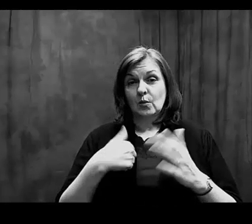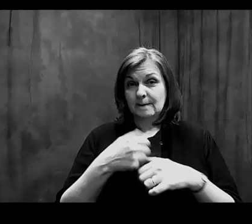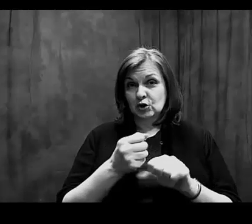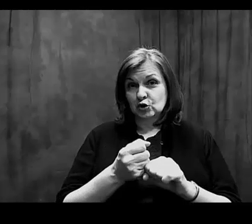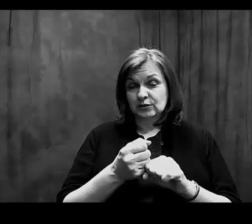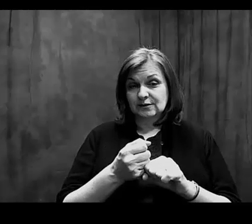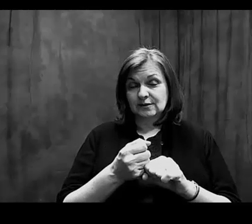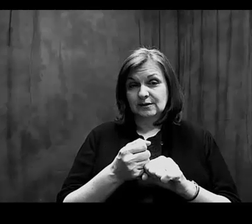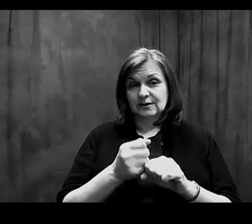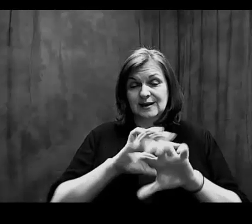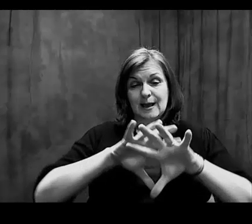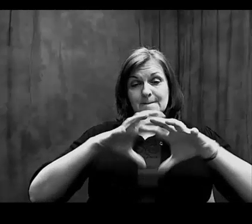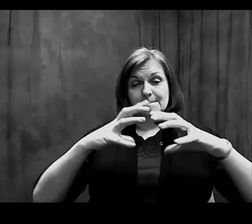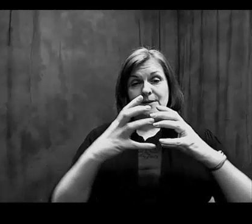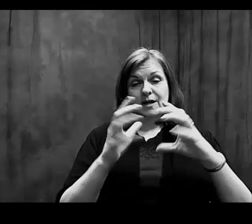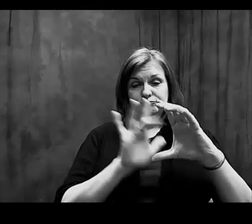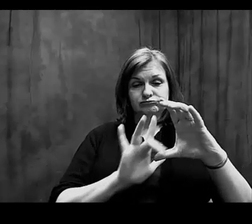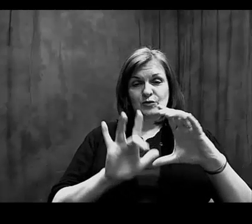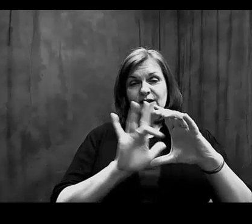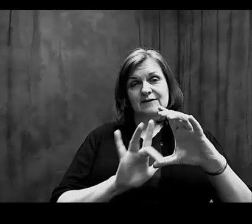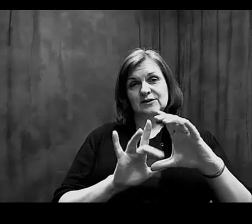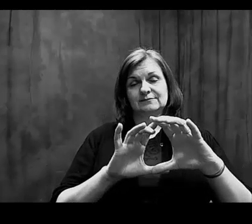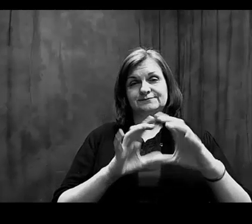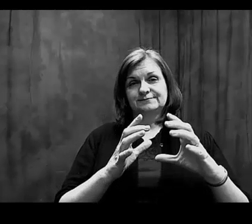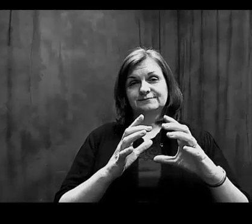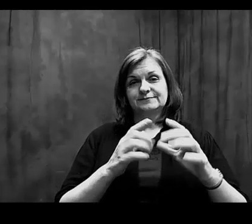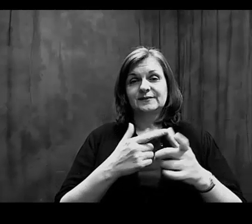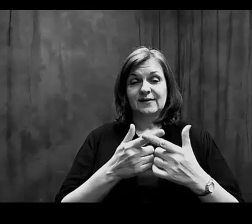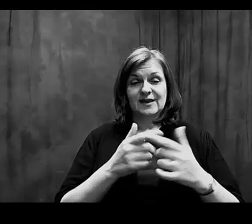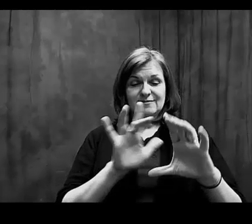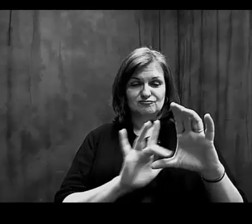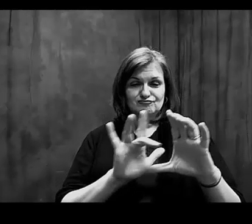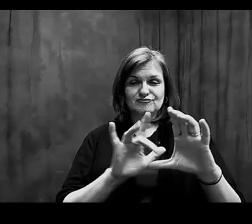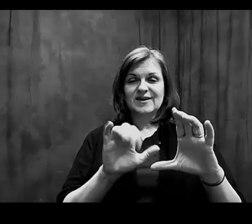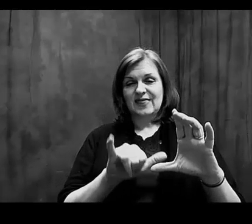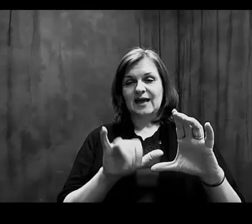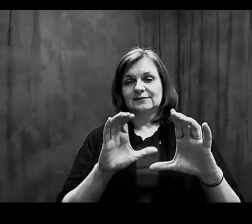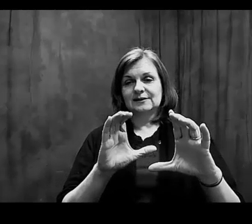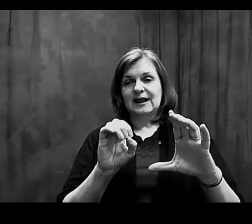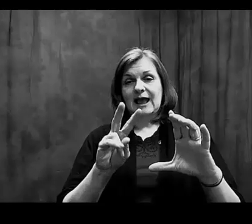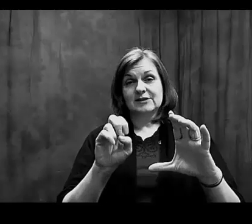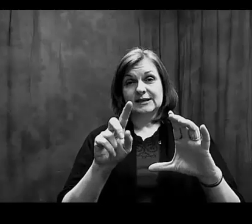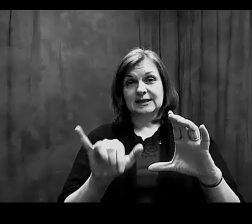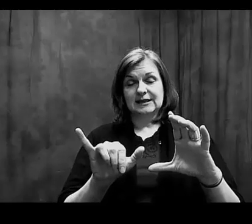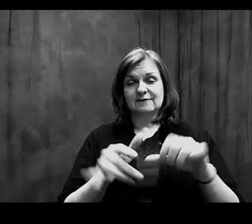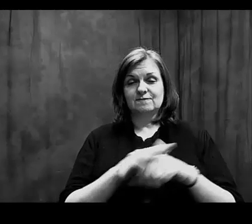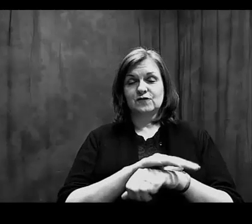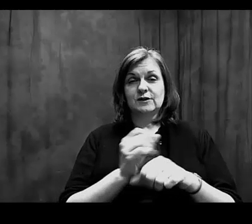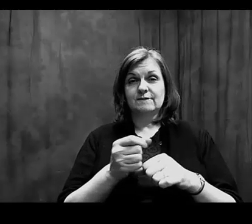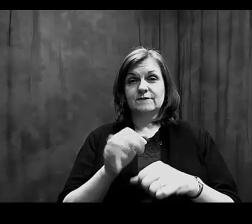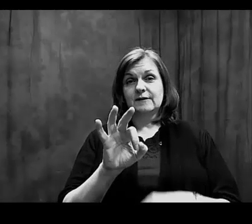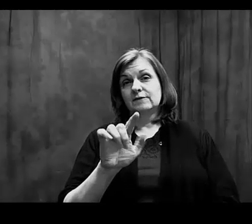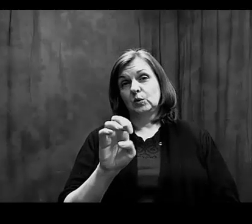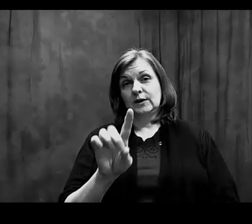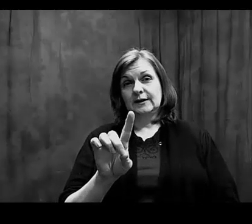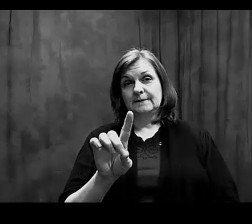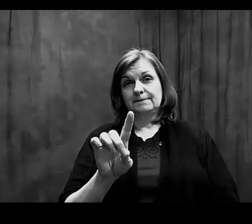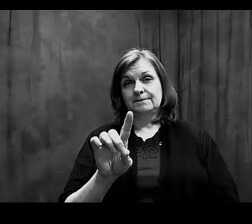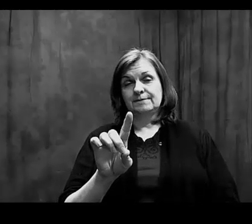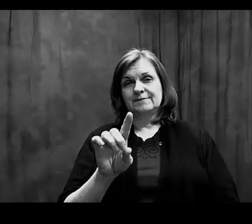so essentially what we produced is a ball of cells with a cavity in the middle and we said this cavity